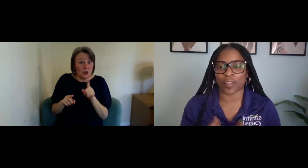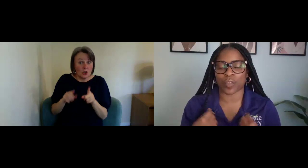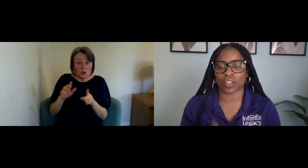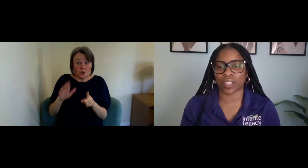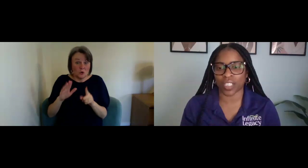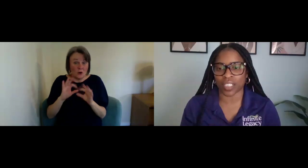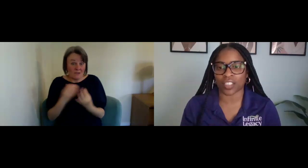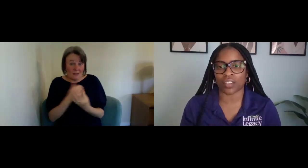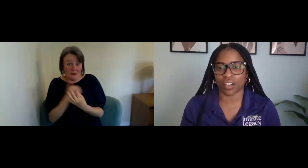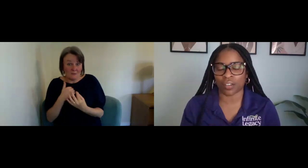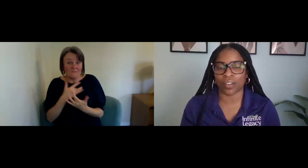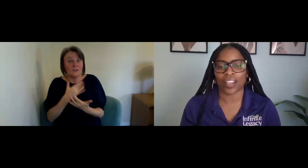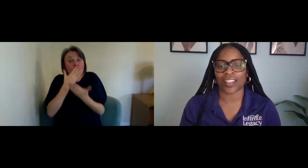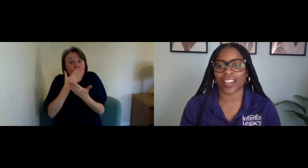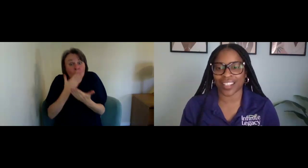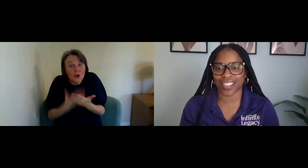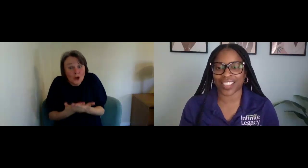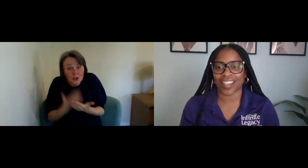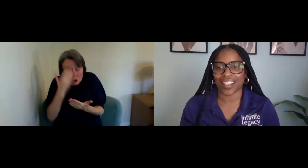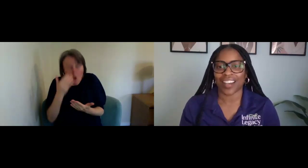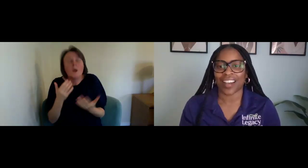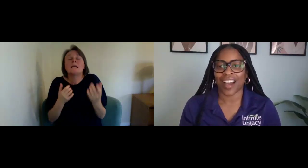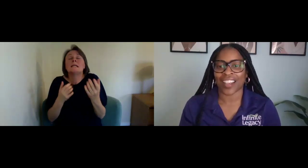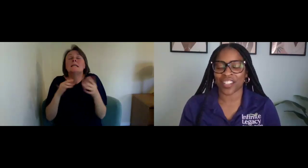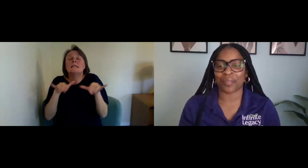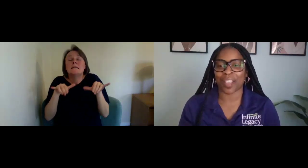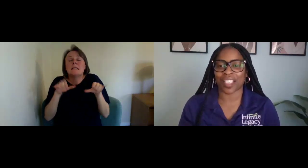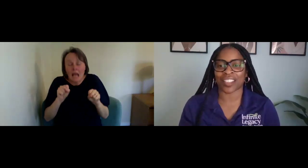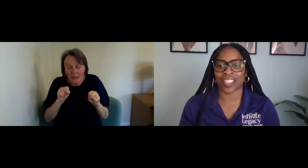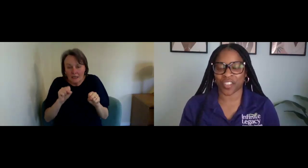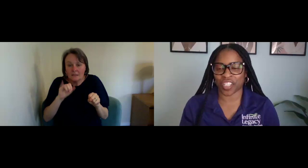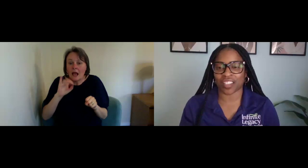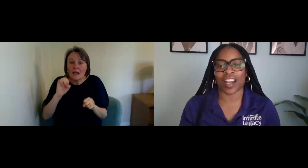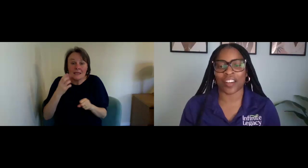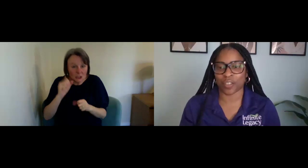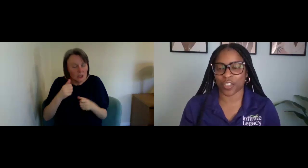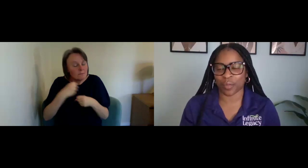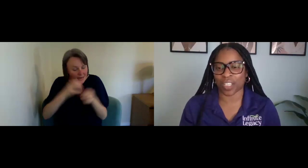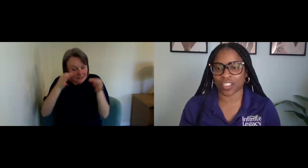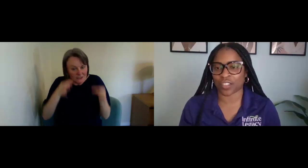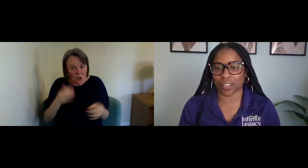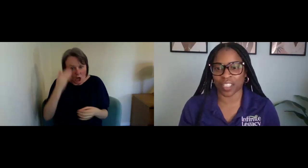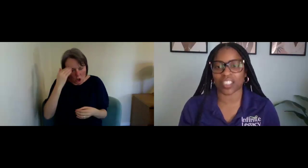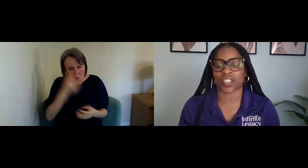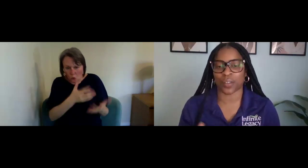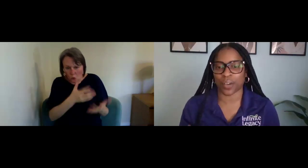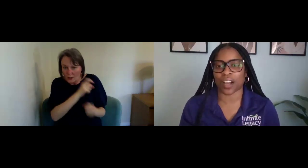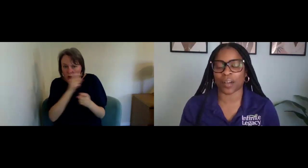feel so good to know, yes, Ieesha made that decision, I know she would like to do this so,